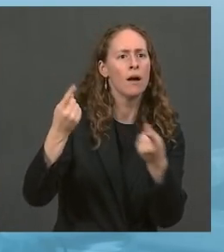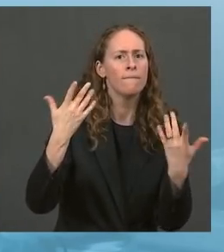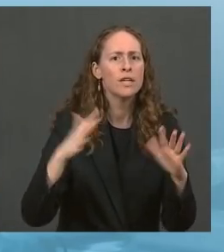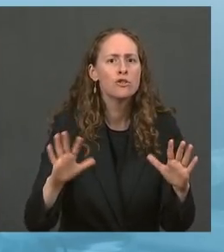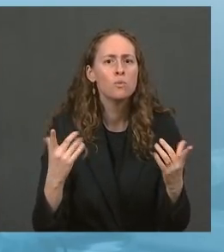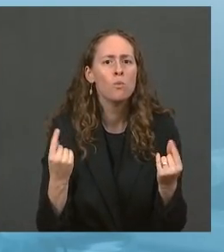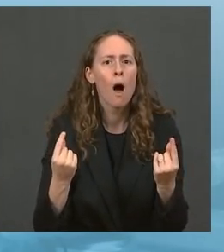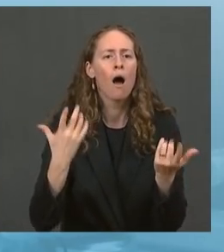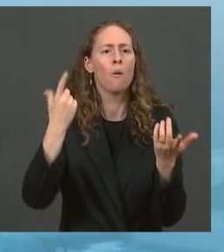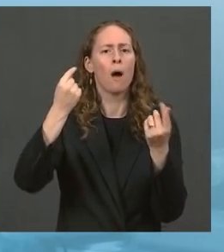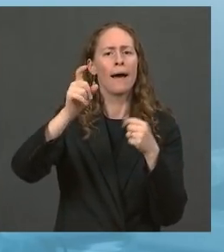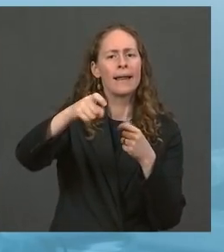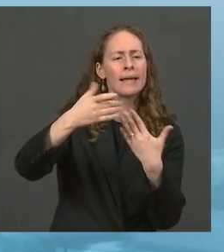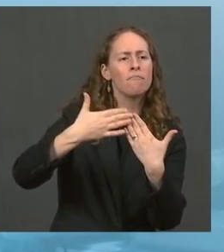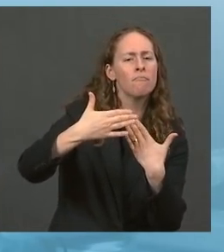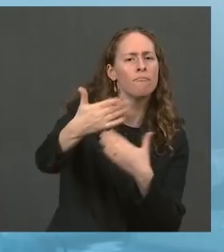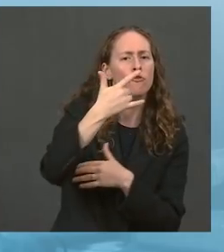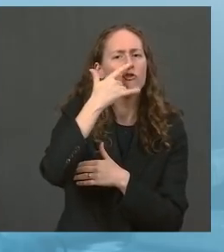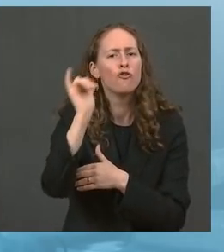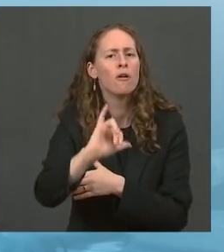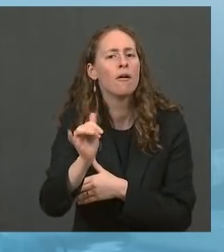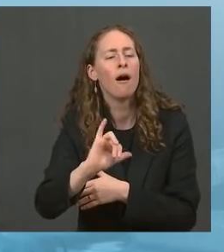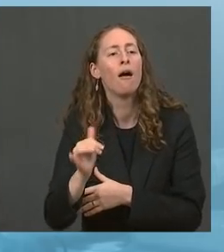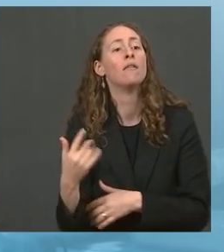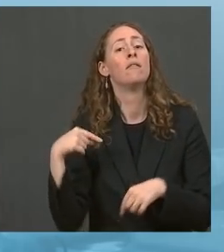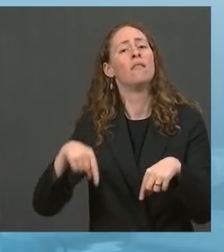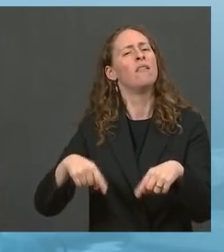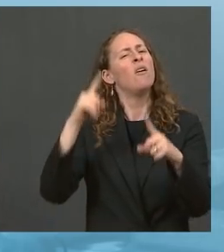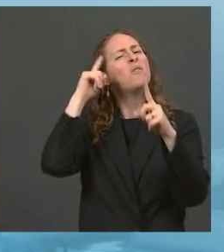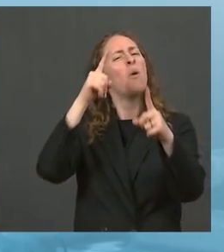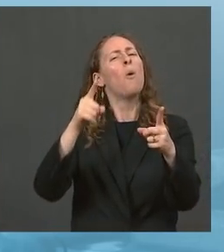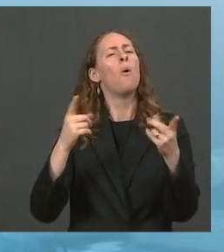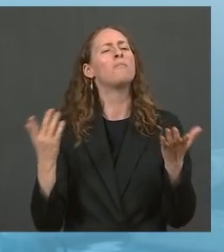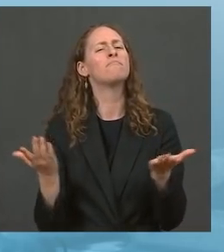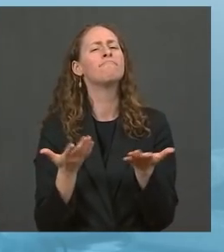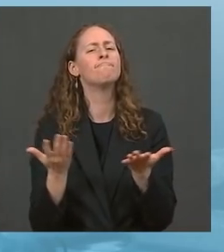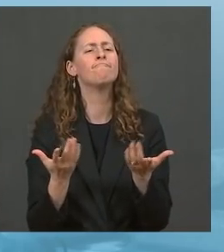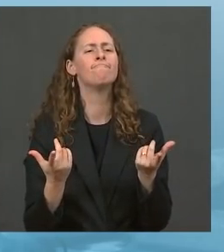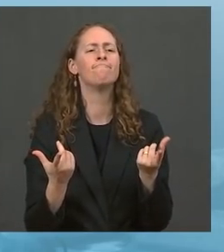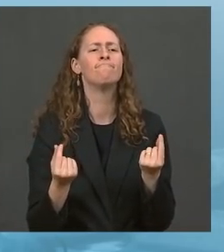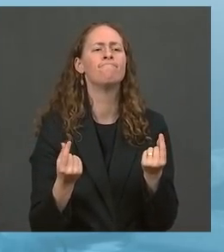Another goal is dramatically boosting global and regional vaccine manufacturing capacity,